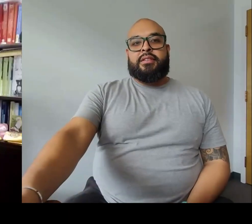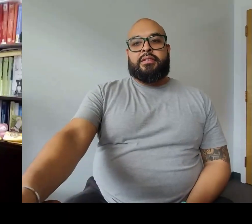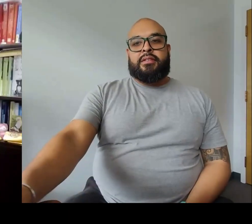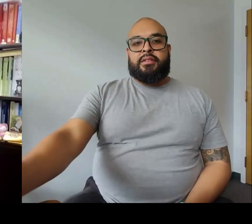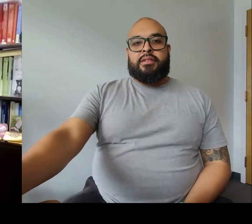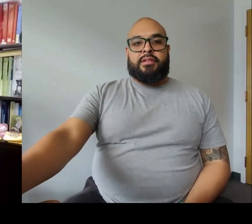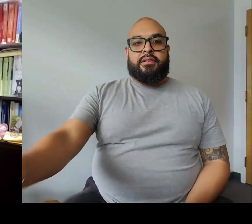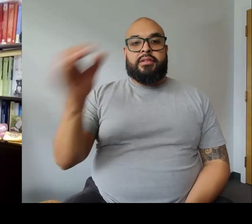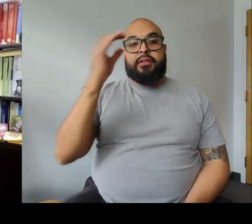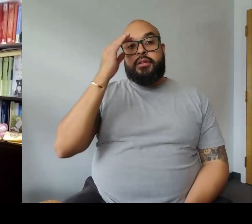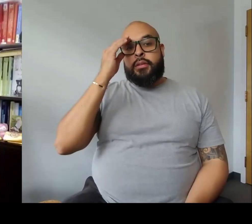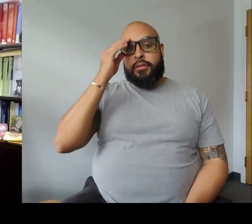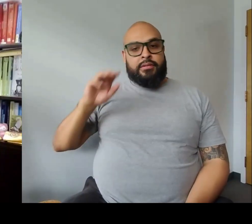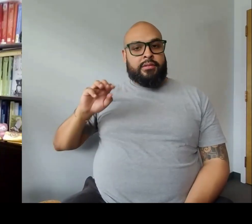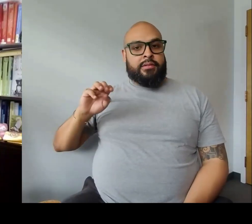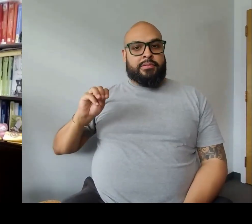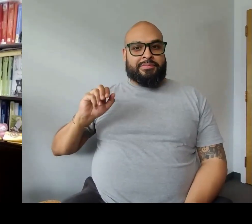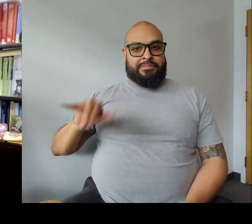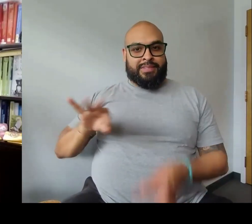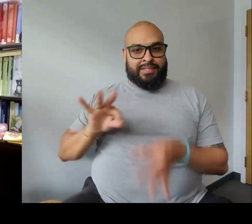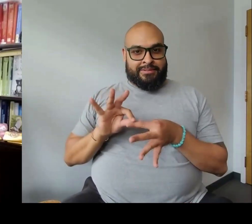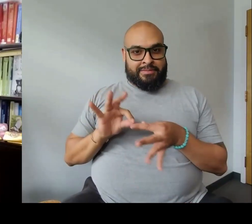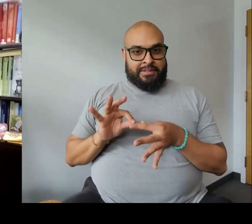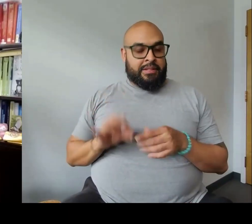Thank you, Rebecka. All right.